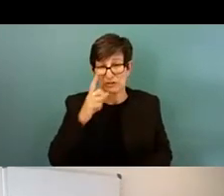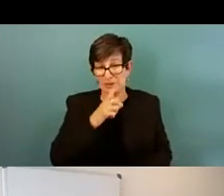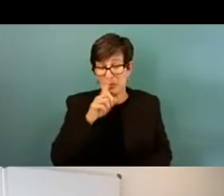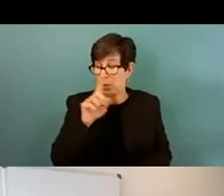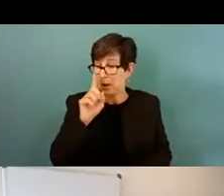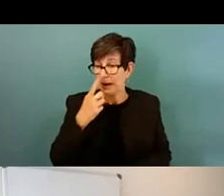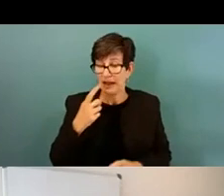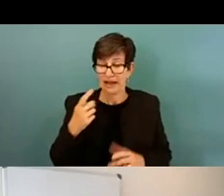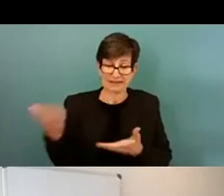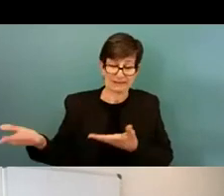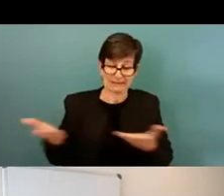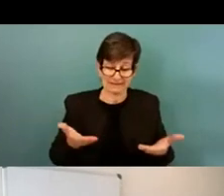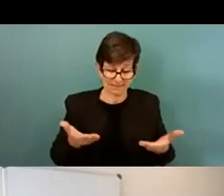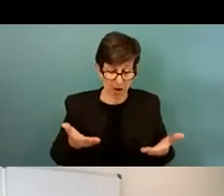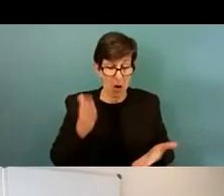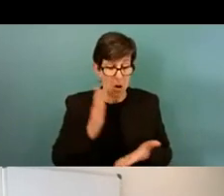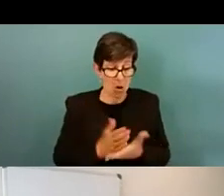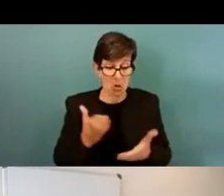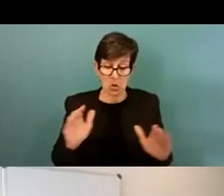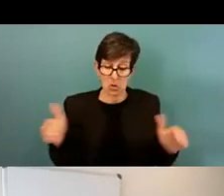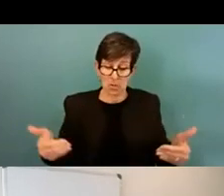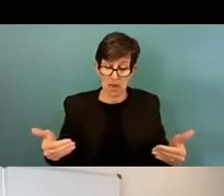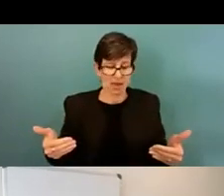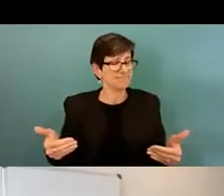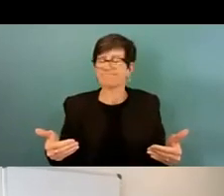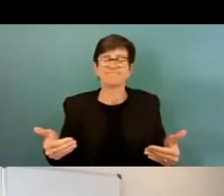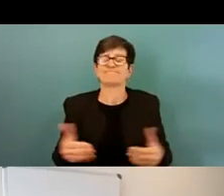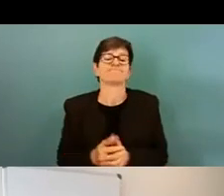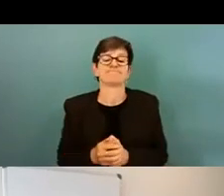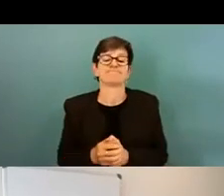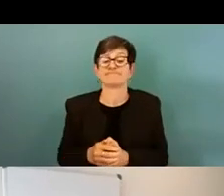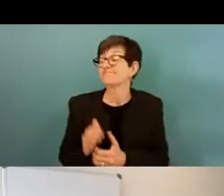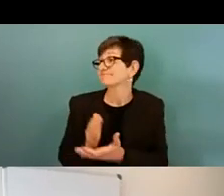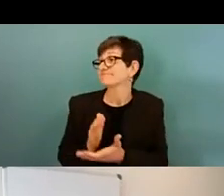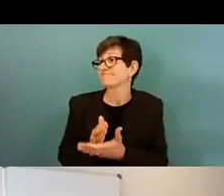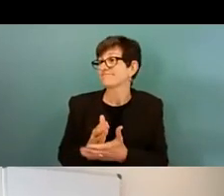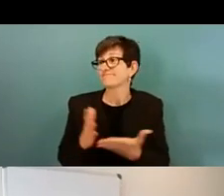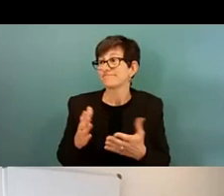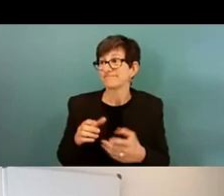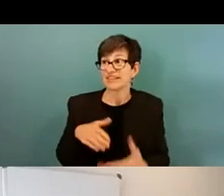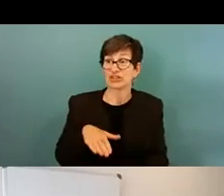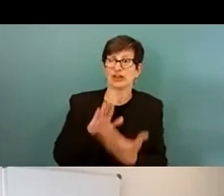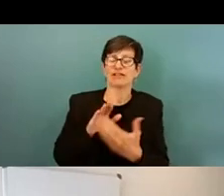Thanks, Julian. That's clearly part of the challenge. I think I'll finish off now with a question,